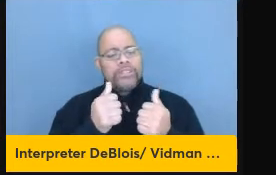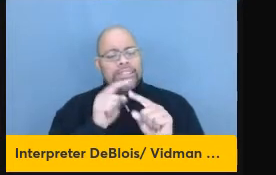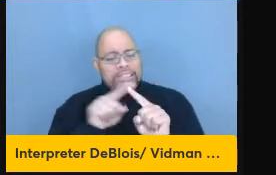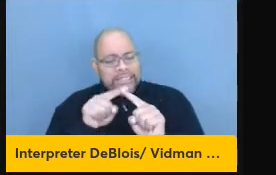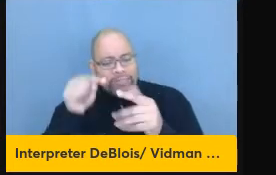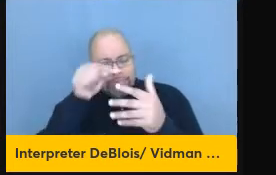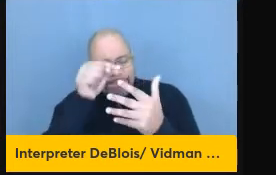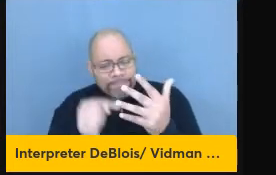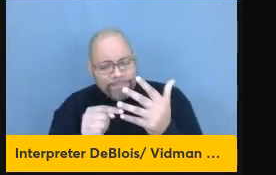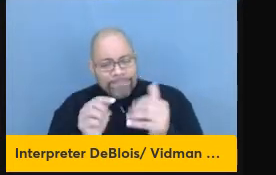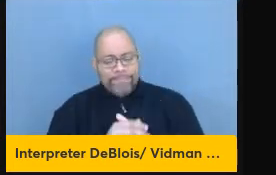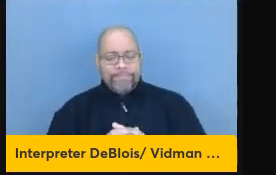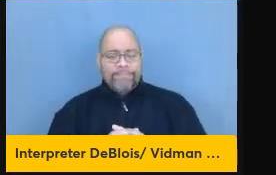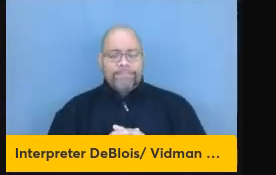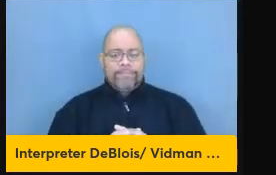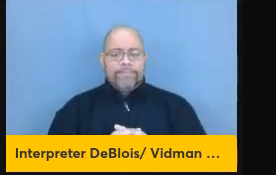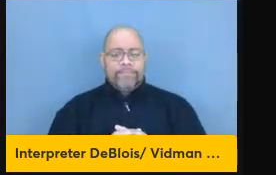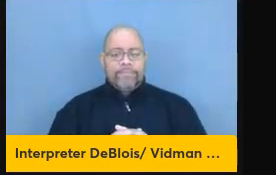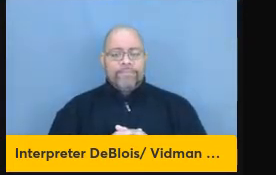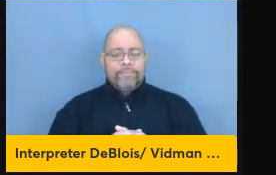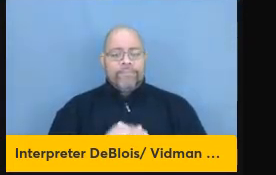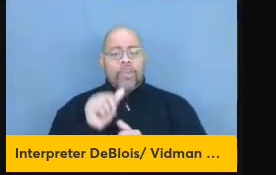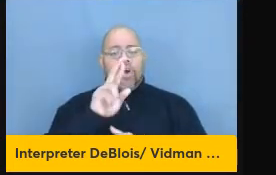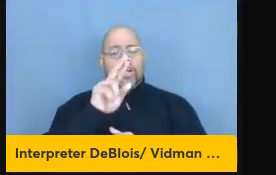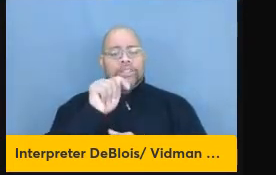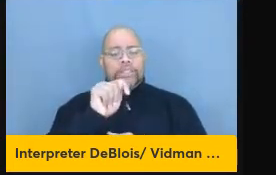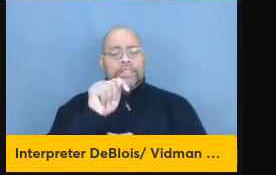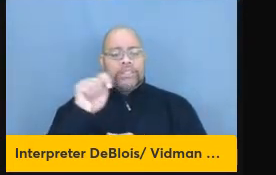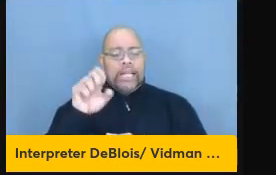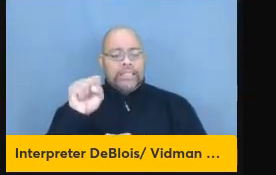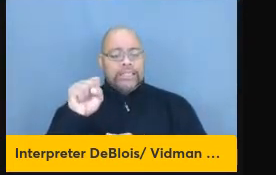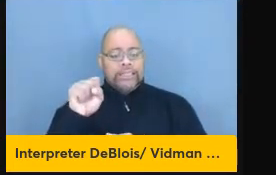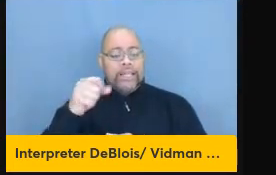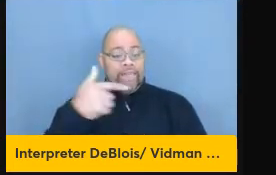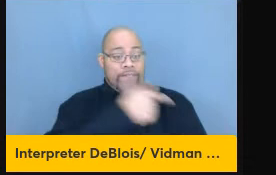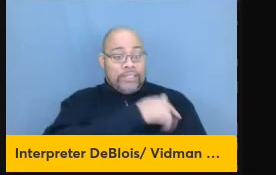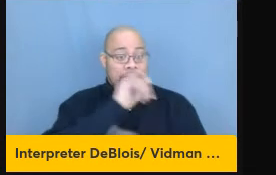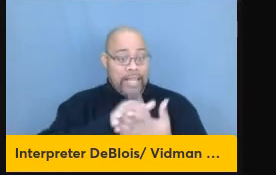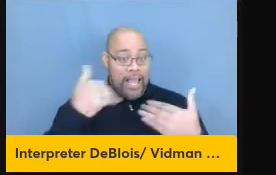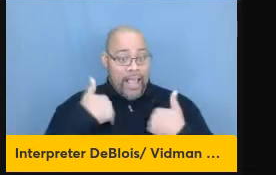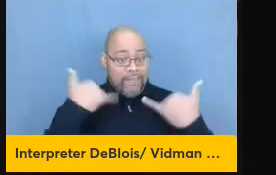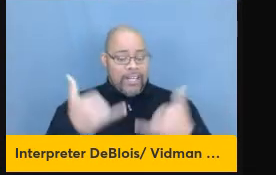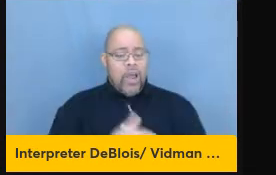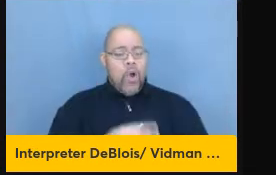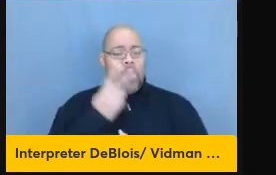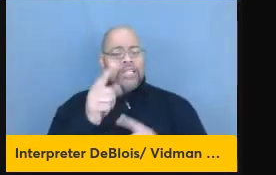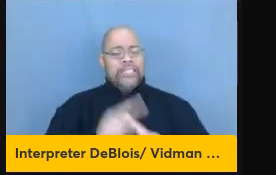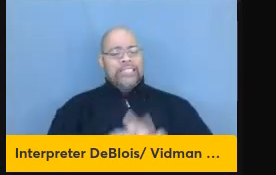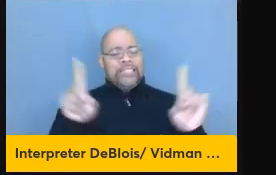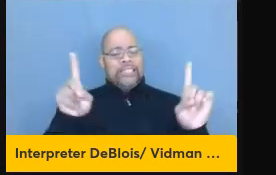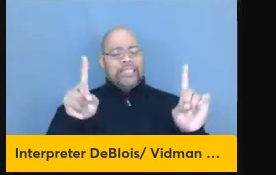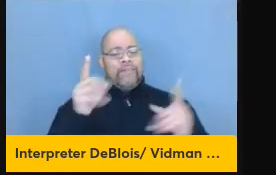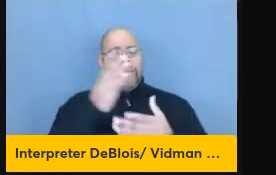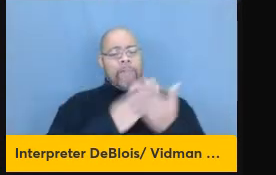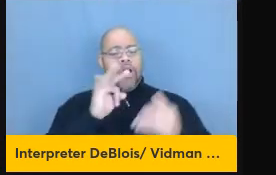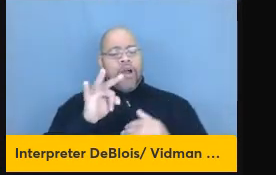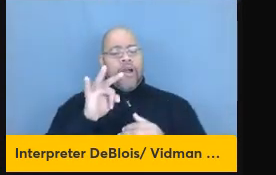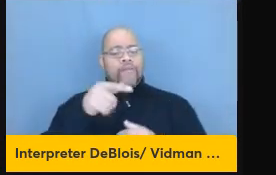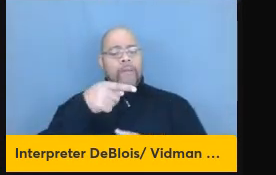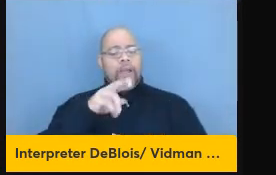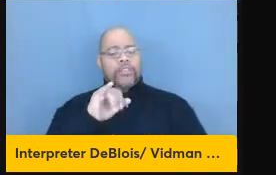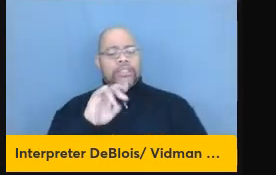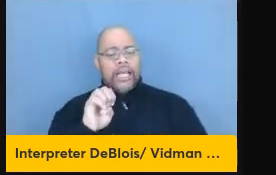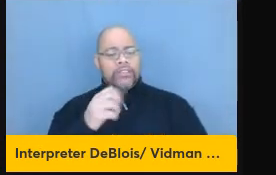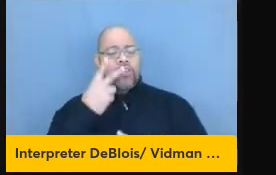you know, the RTSs vaccine that's out now, it looks at a different stage of the parasite, it looks at antigens on the